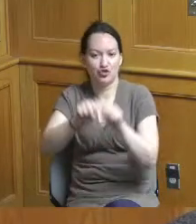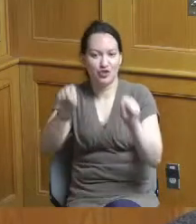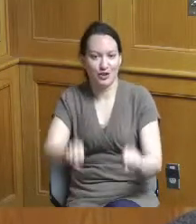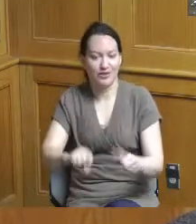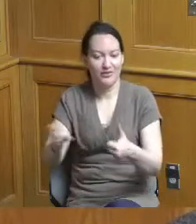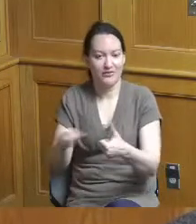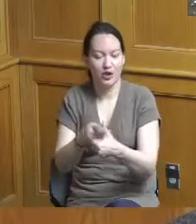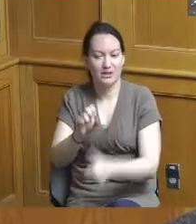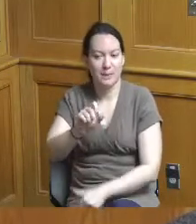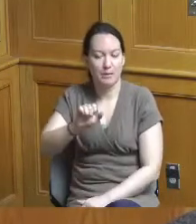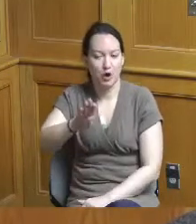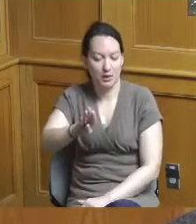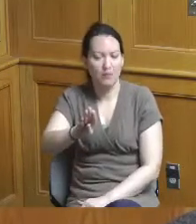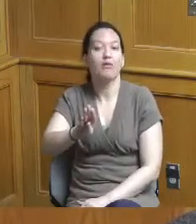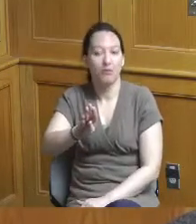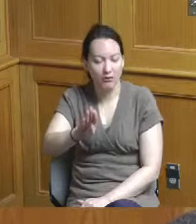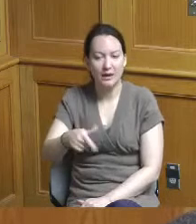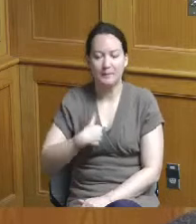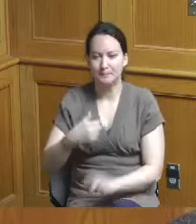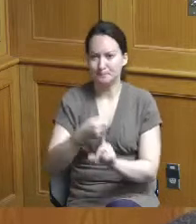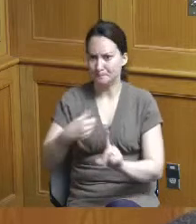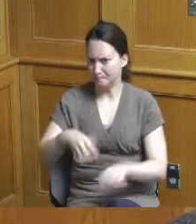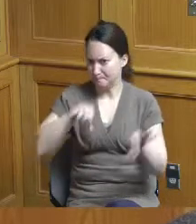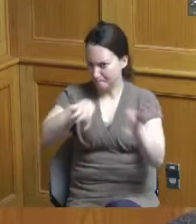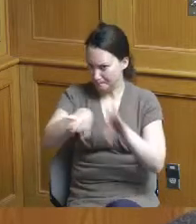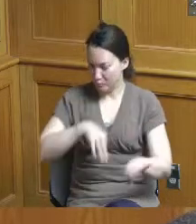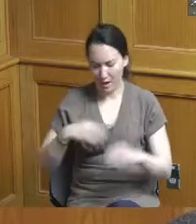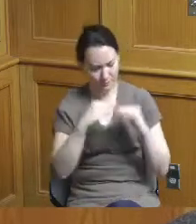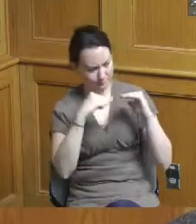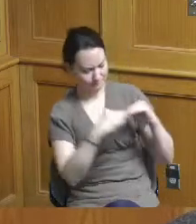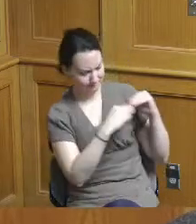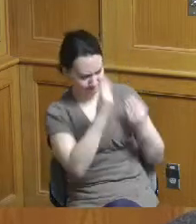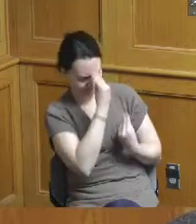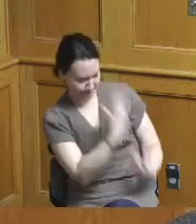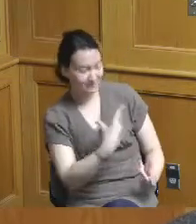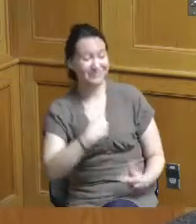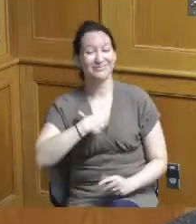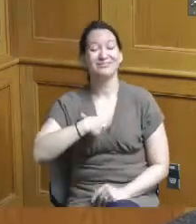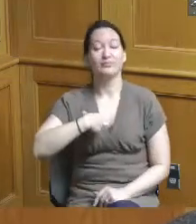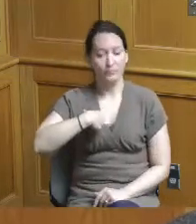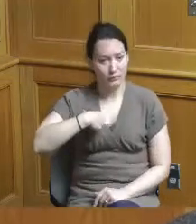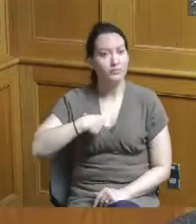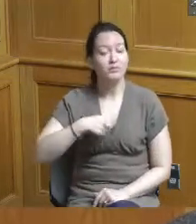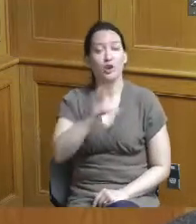first suburbs and I'm gonna give more information to my colleagues because as I had a zoom call this